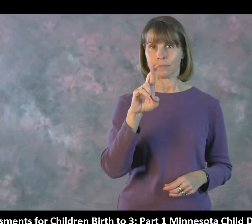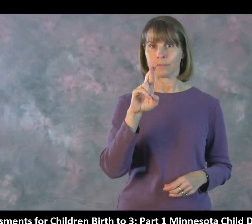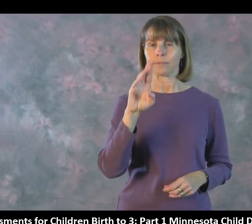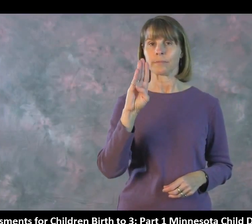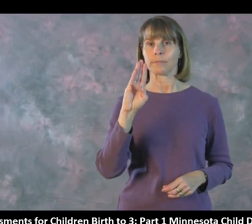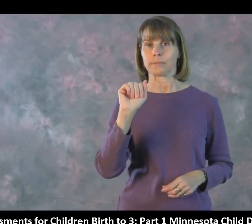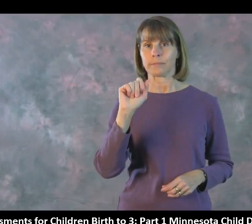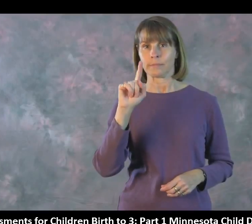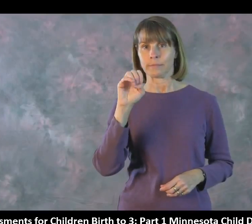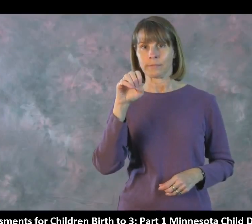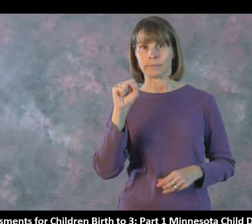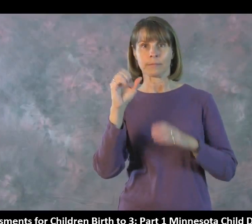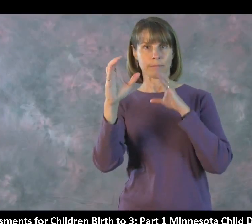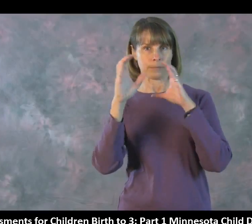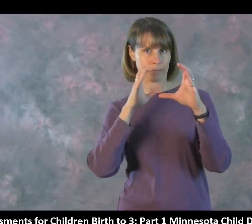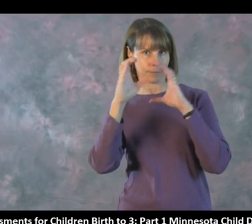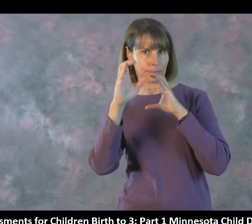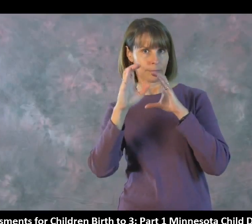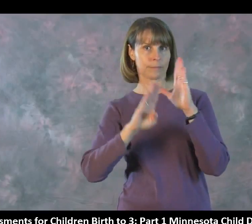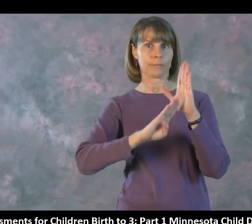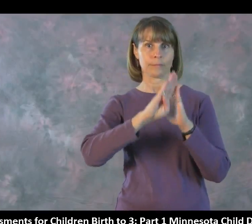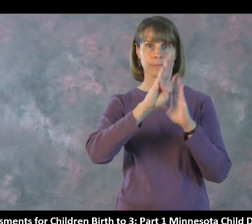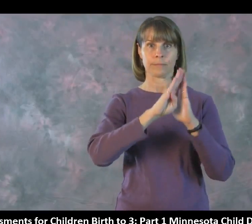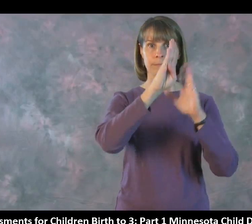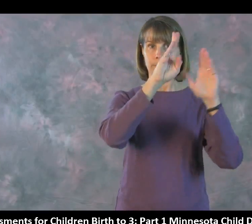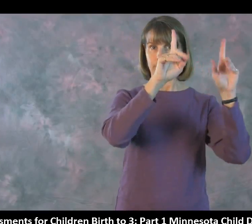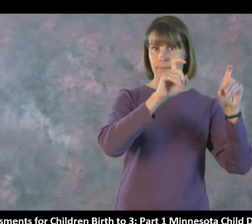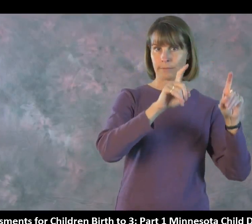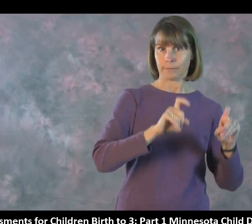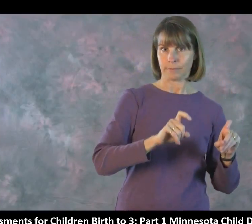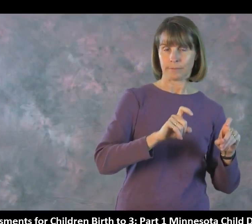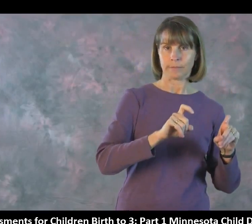MacArthur-Bates Communicative Developmental